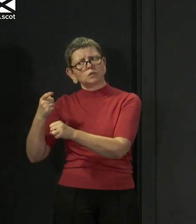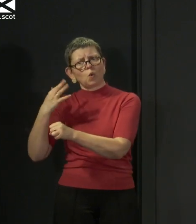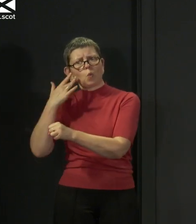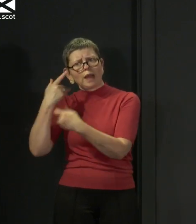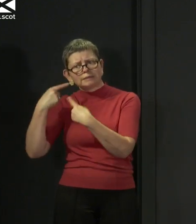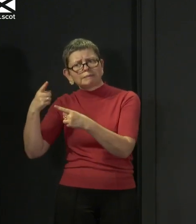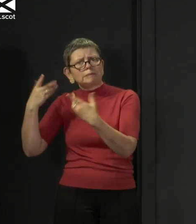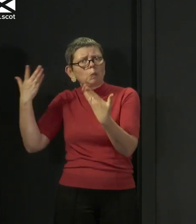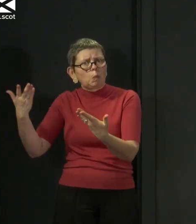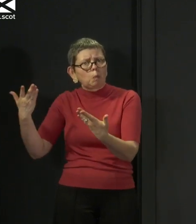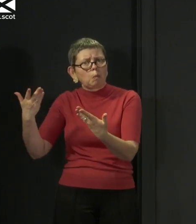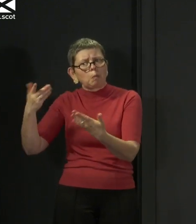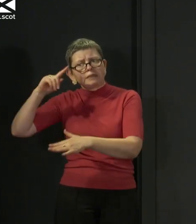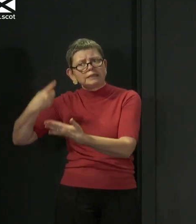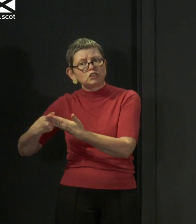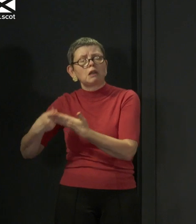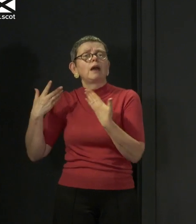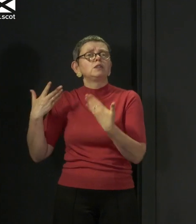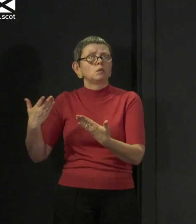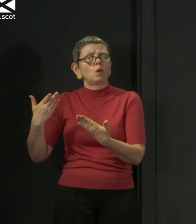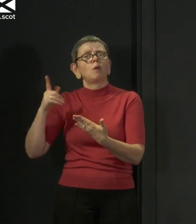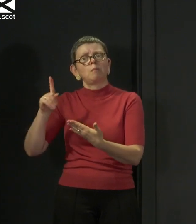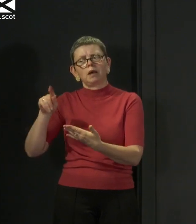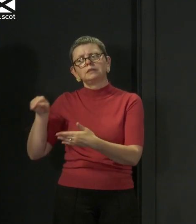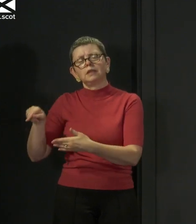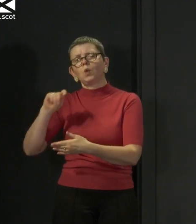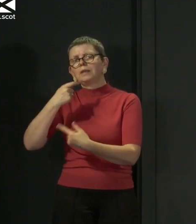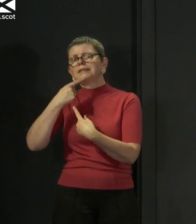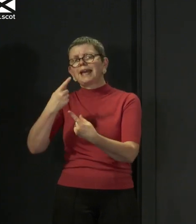I would expect the UK government to say something about how it intends to deal with borders